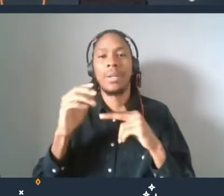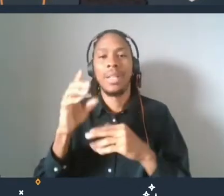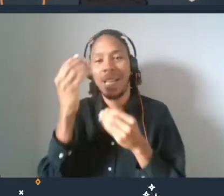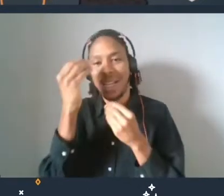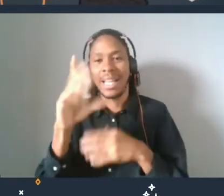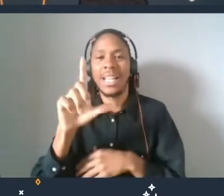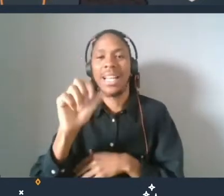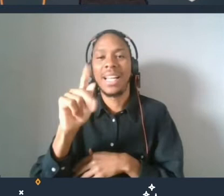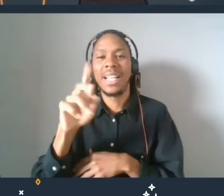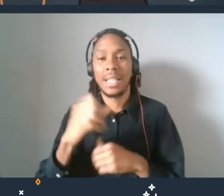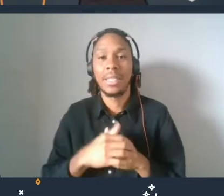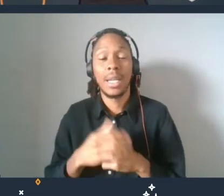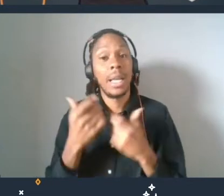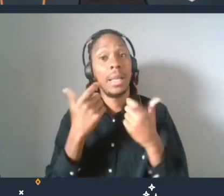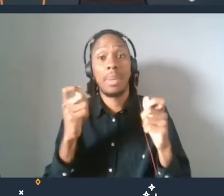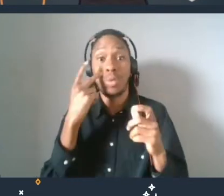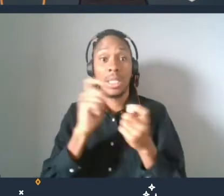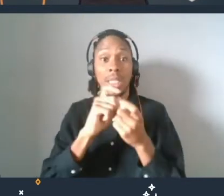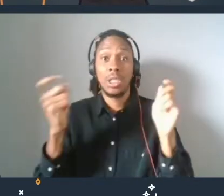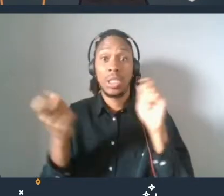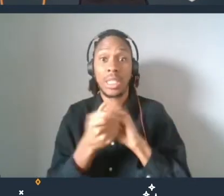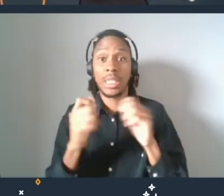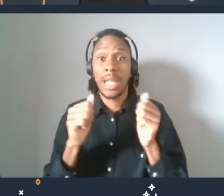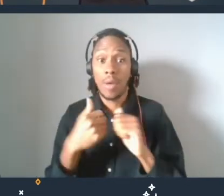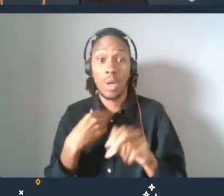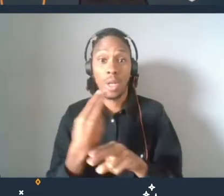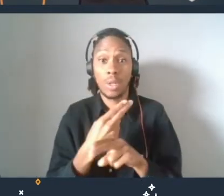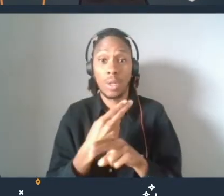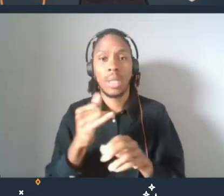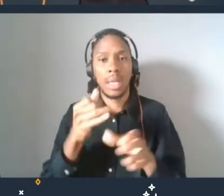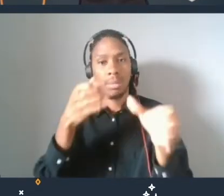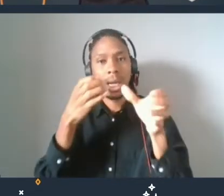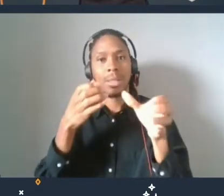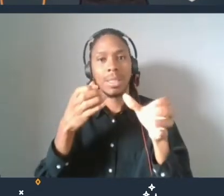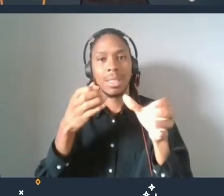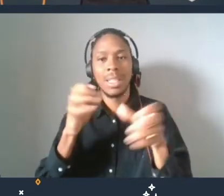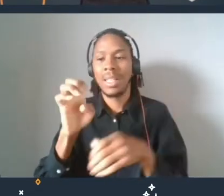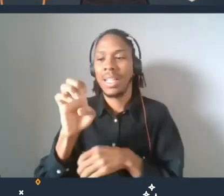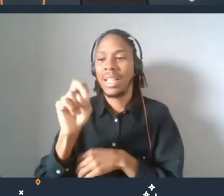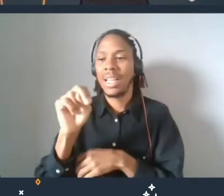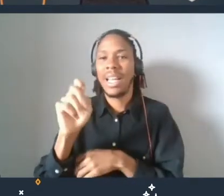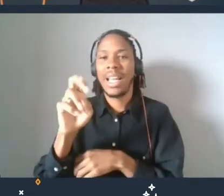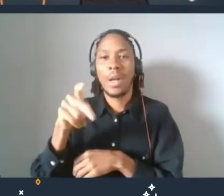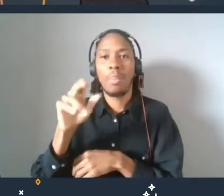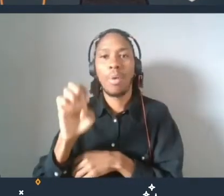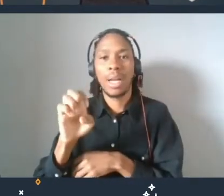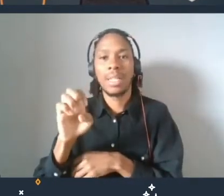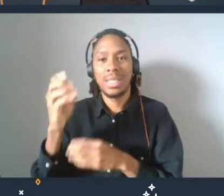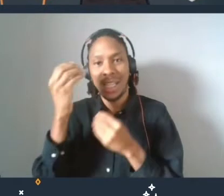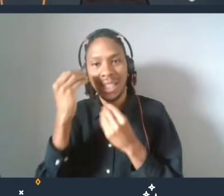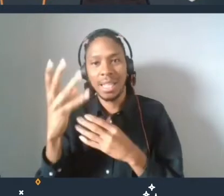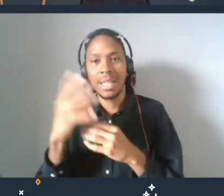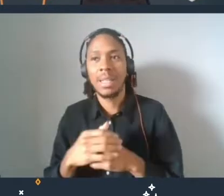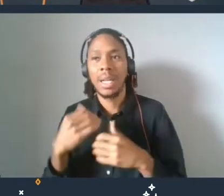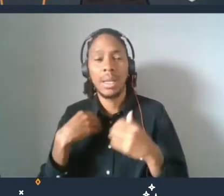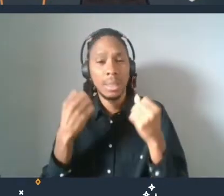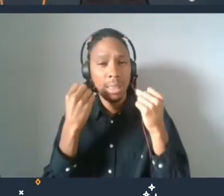that we're seeing in how storage is used is that concept of an enterprise data lake. Hundreds of thousands of data lakes run on AWS